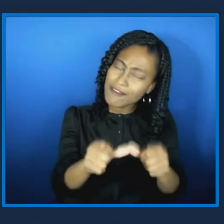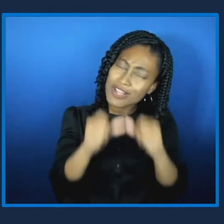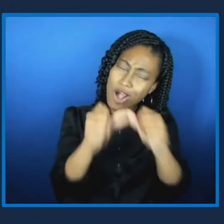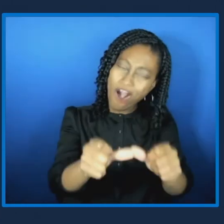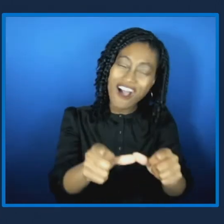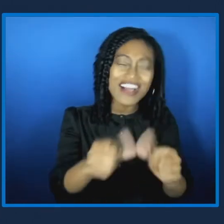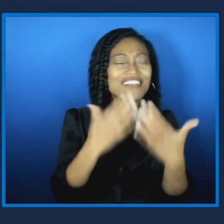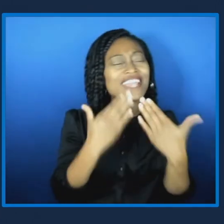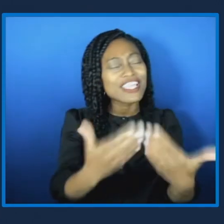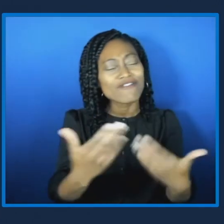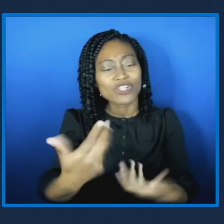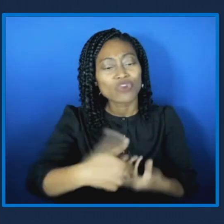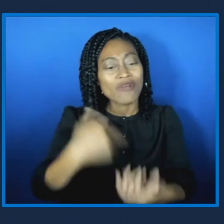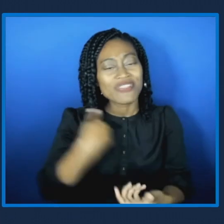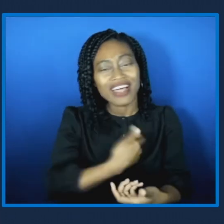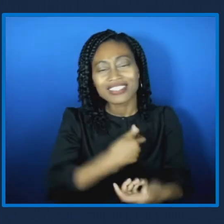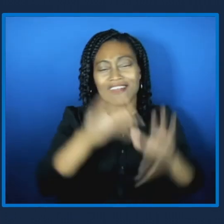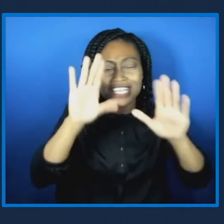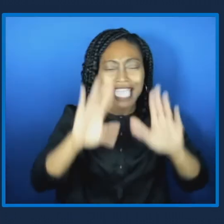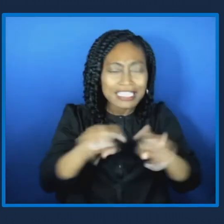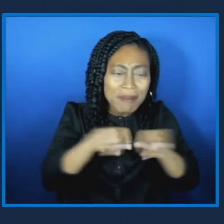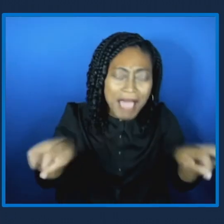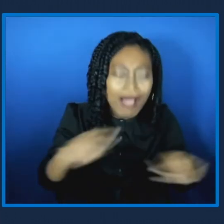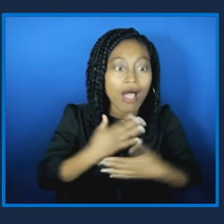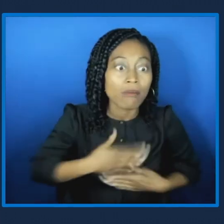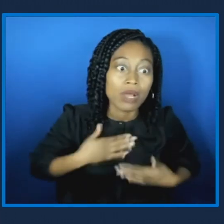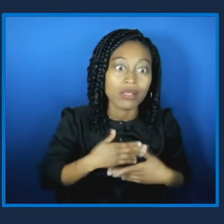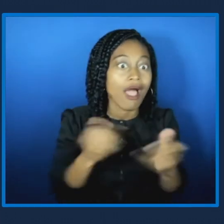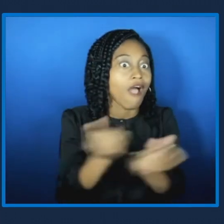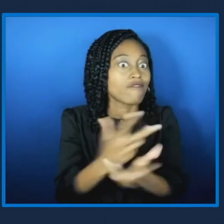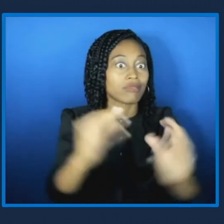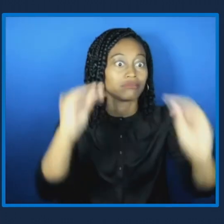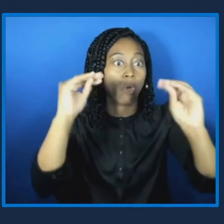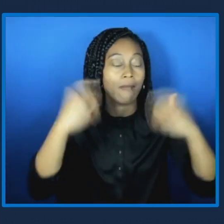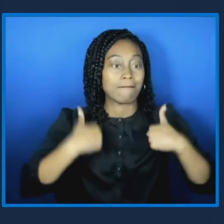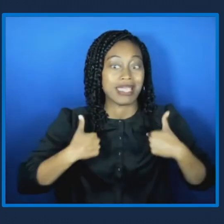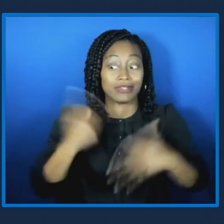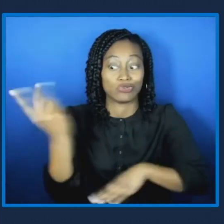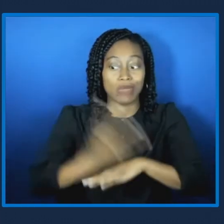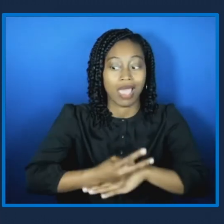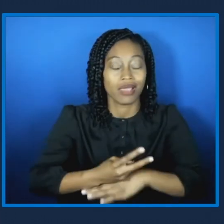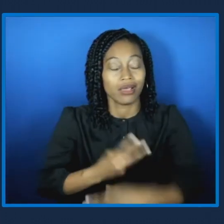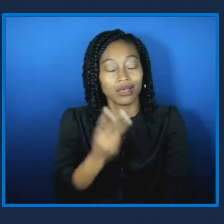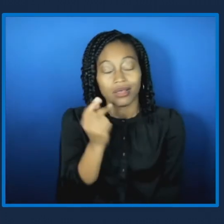who I appreciate all that you've taught me in the last two days. And I really look forward